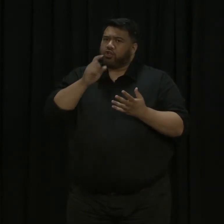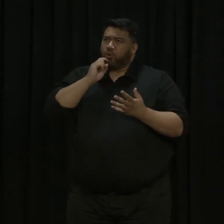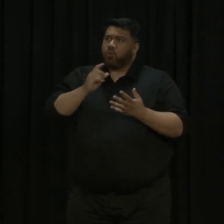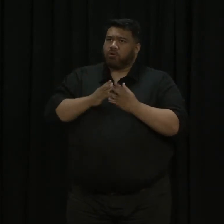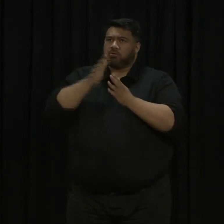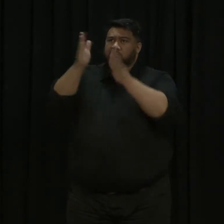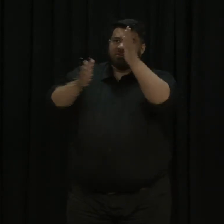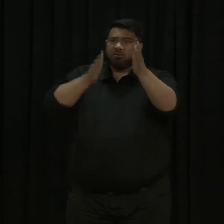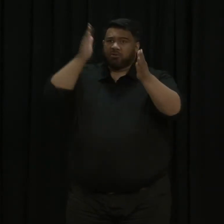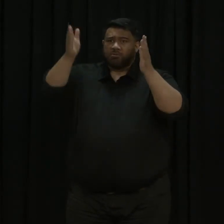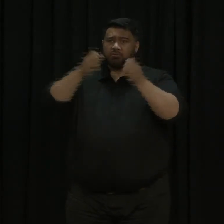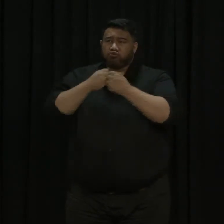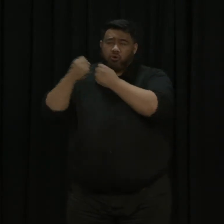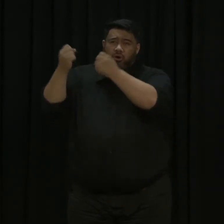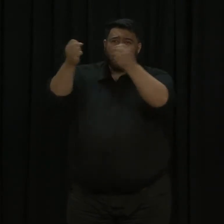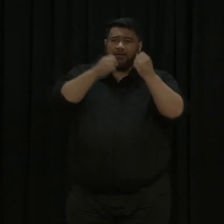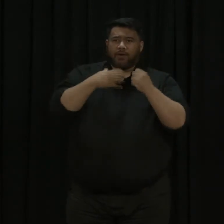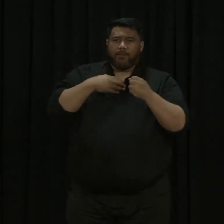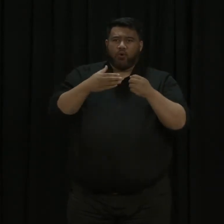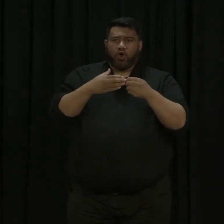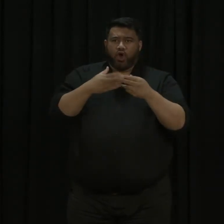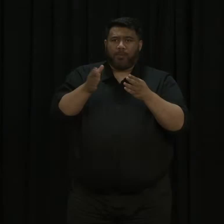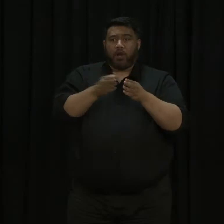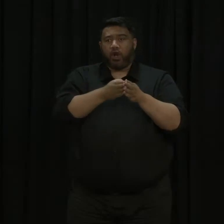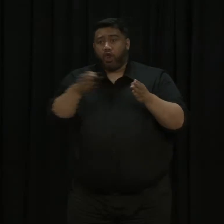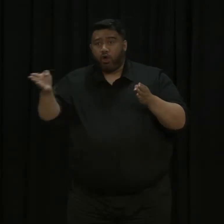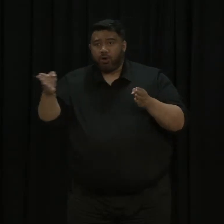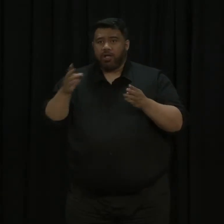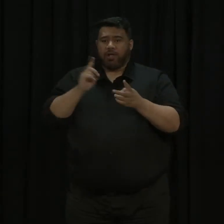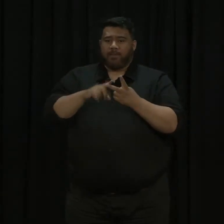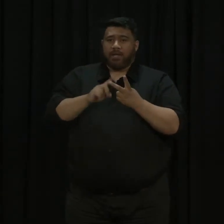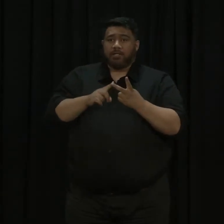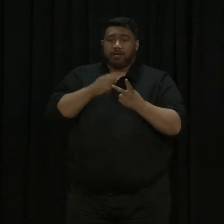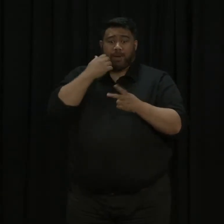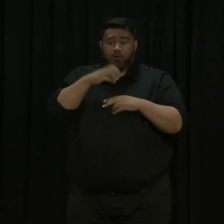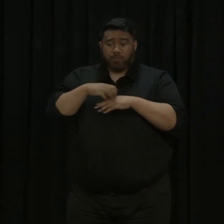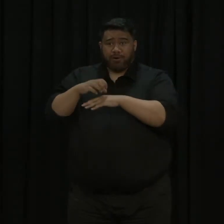there once every three weeks, often these clinics are only open for up to two hours, is